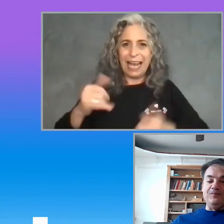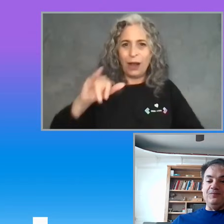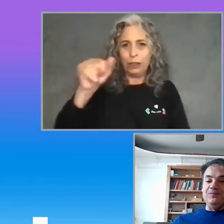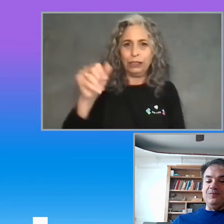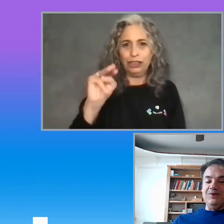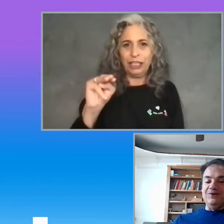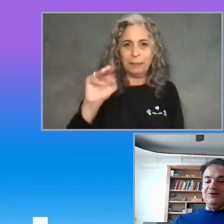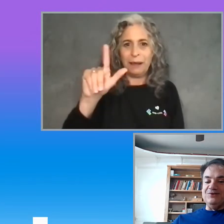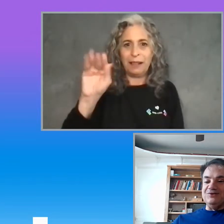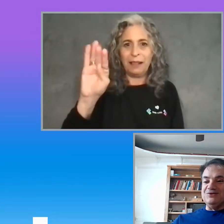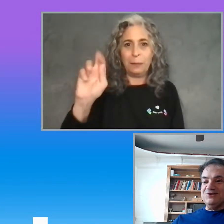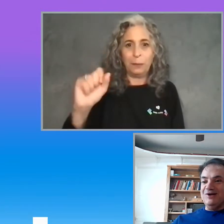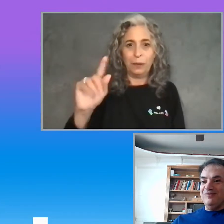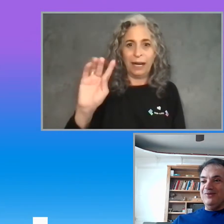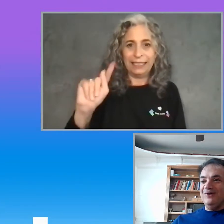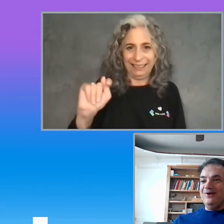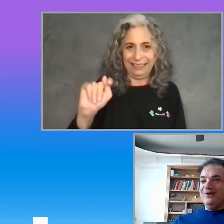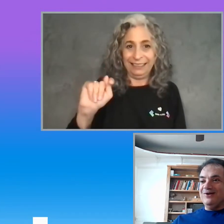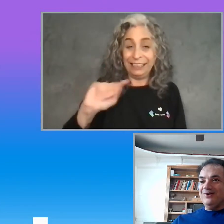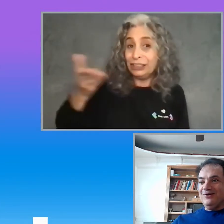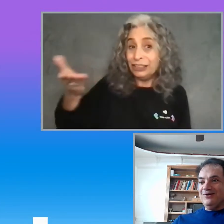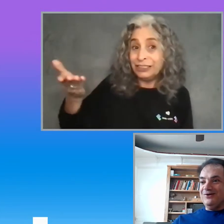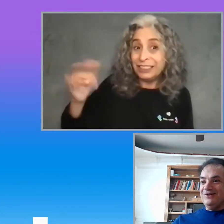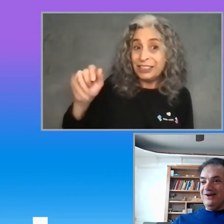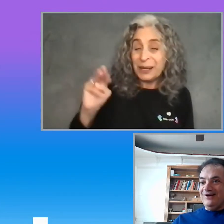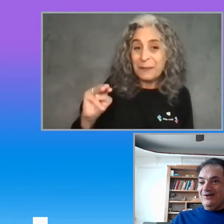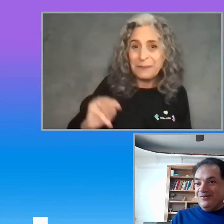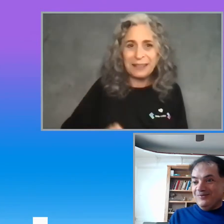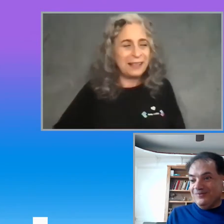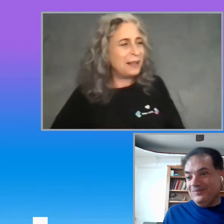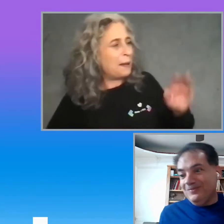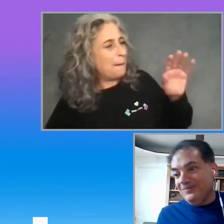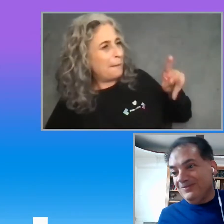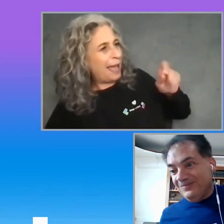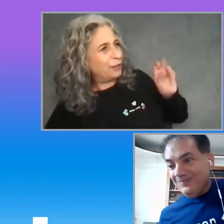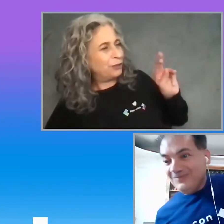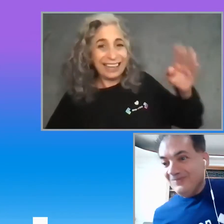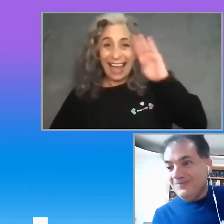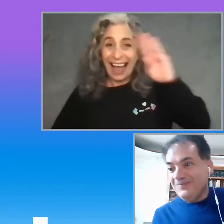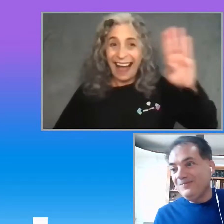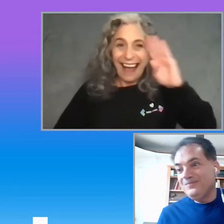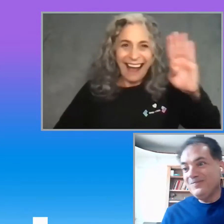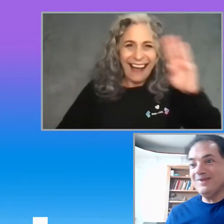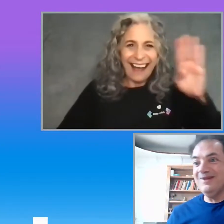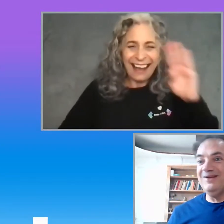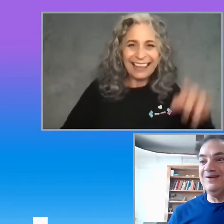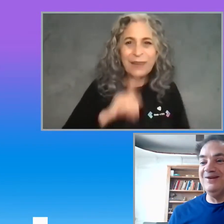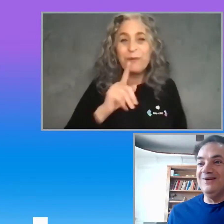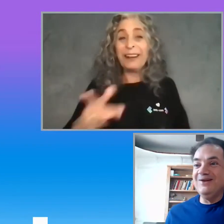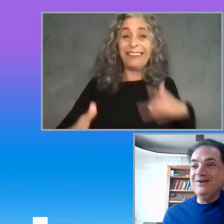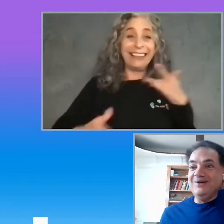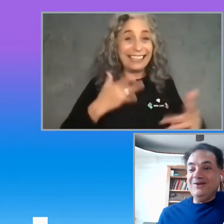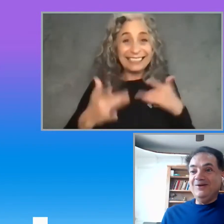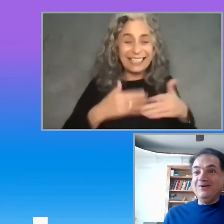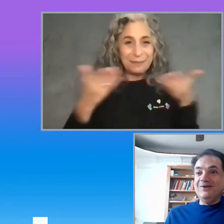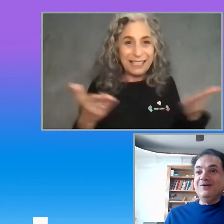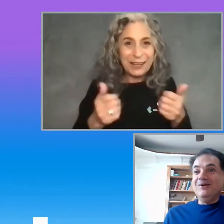LeBrecht Jim Patrick. Good day.